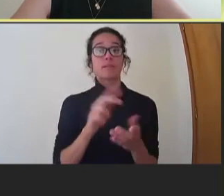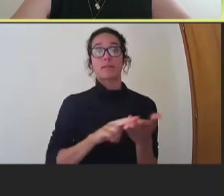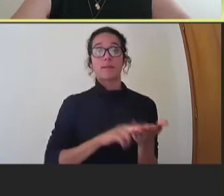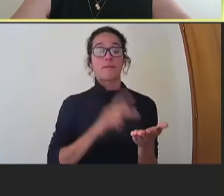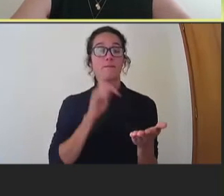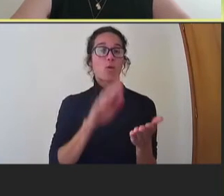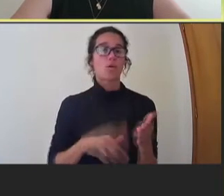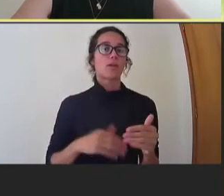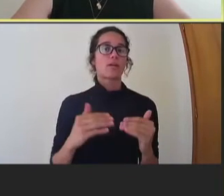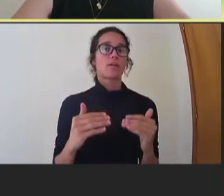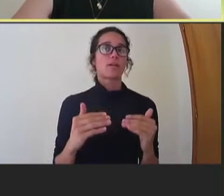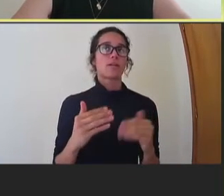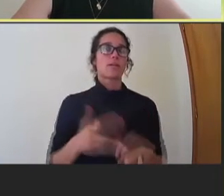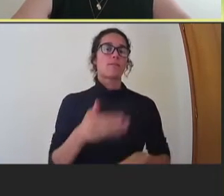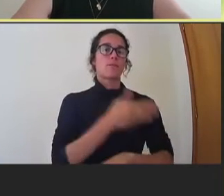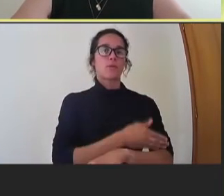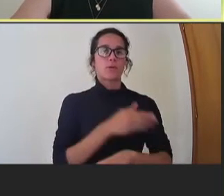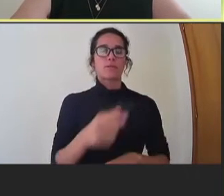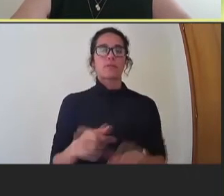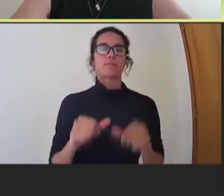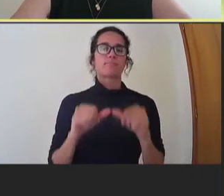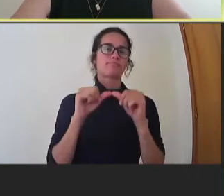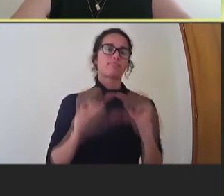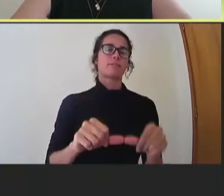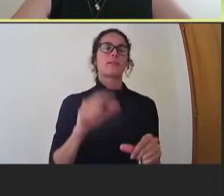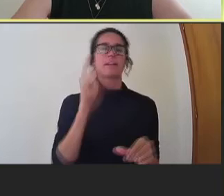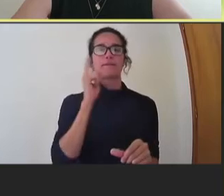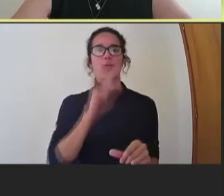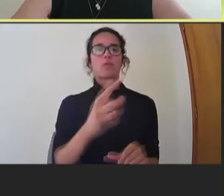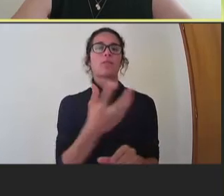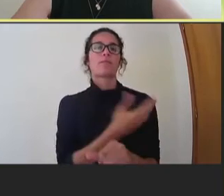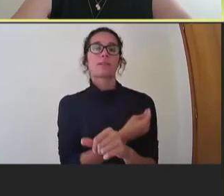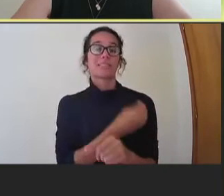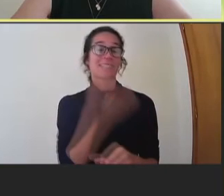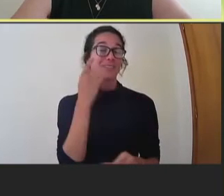If you think the egg technology has been developed over 70 years,